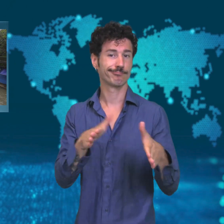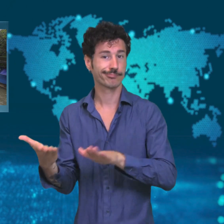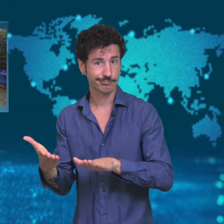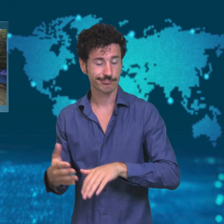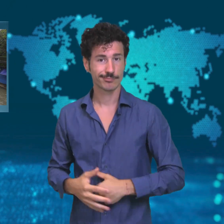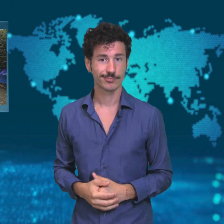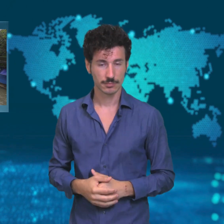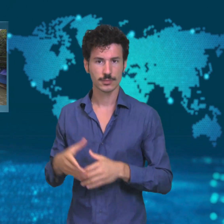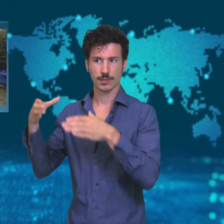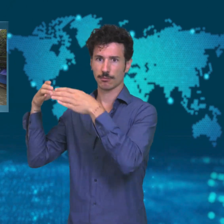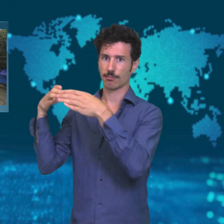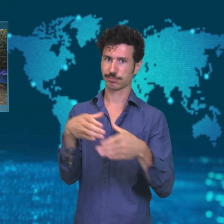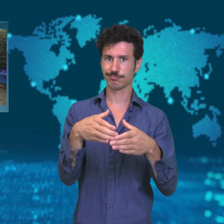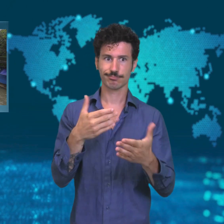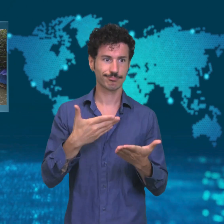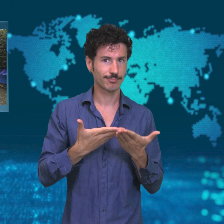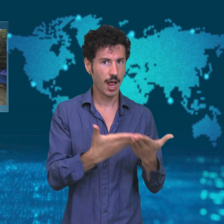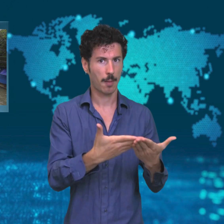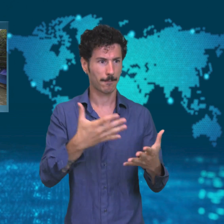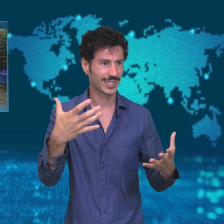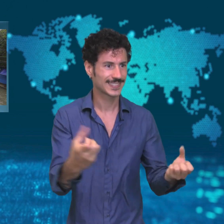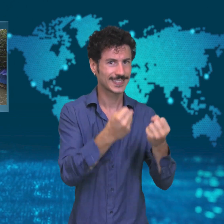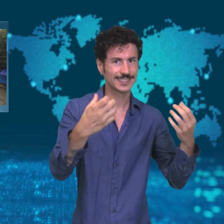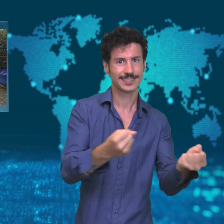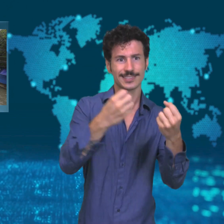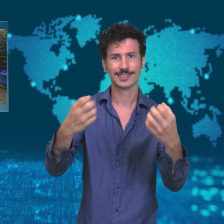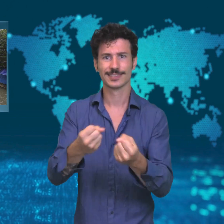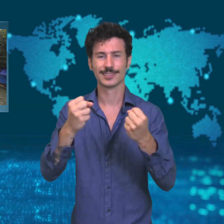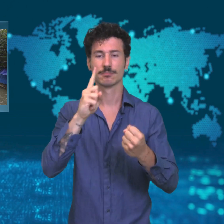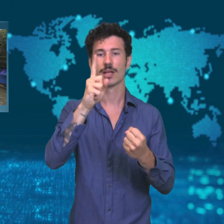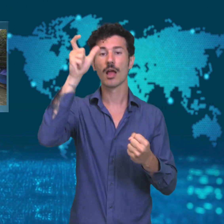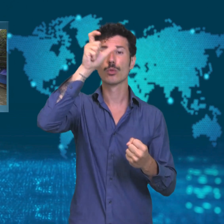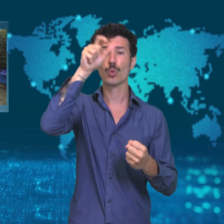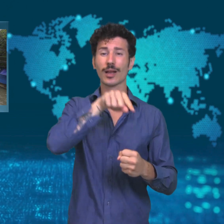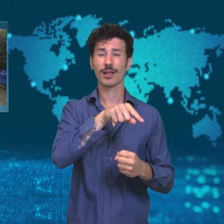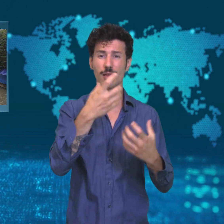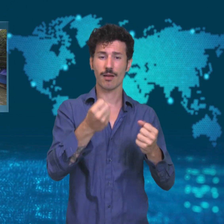and killed at least four people.